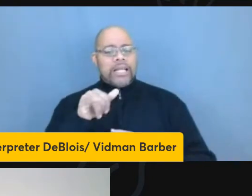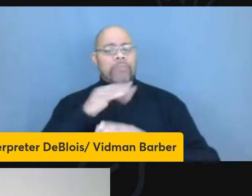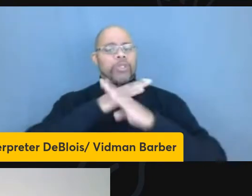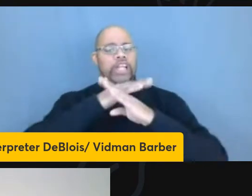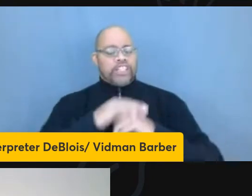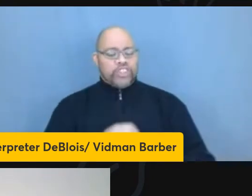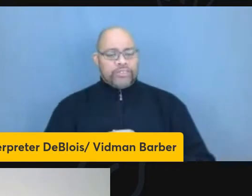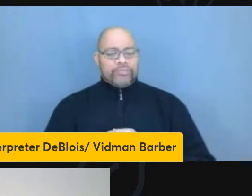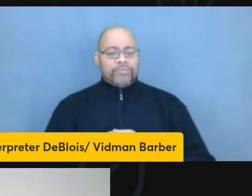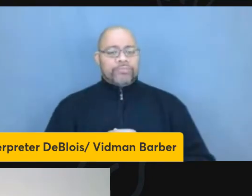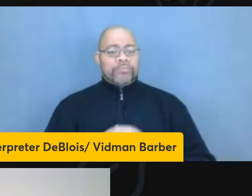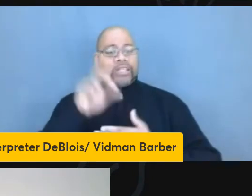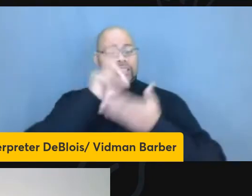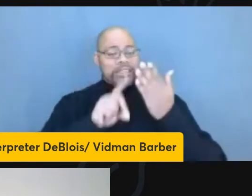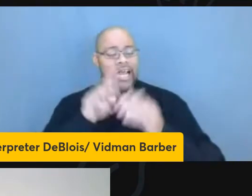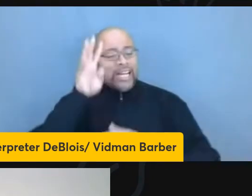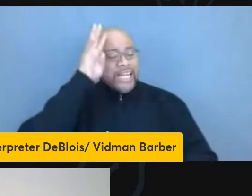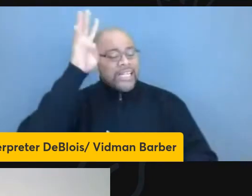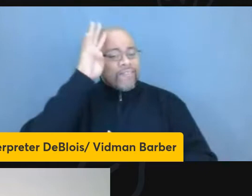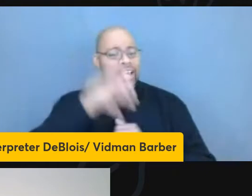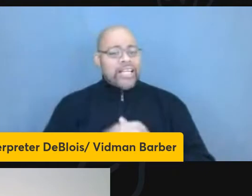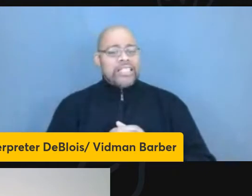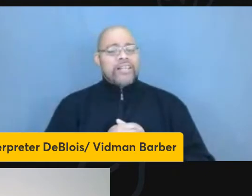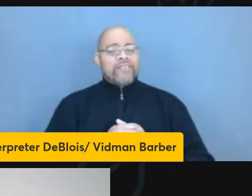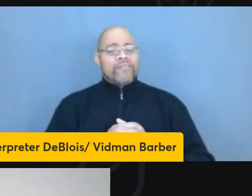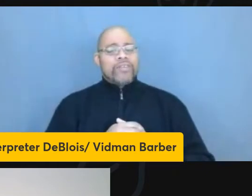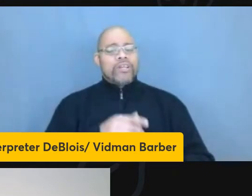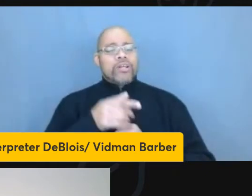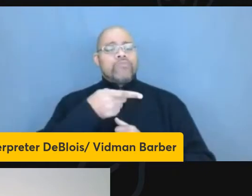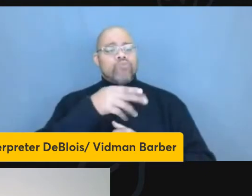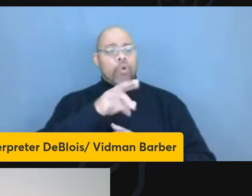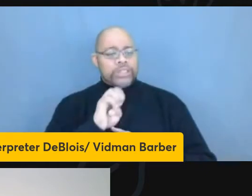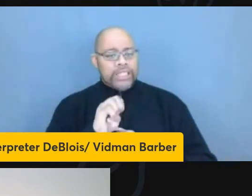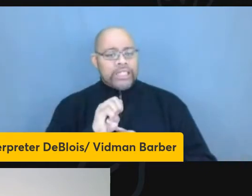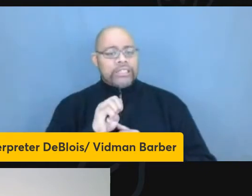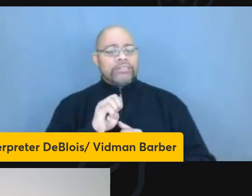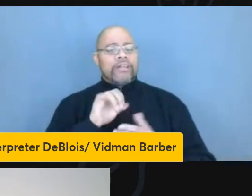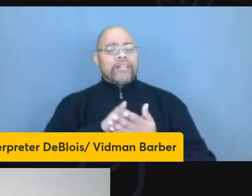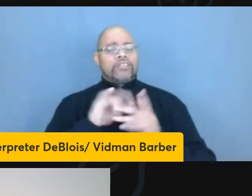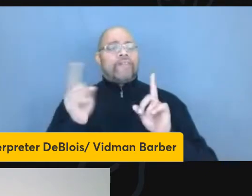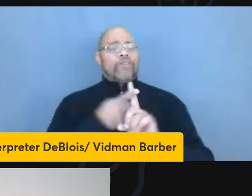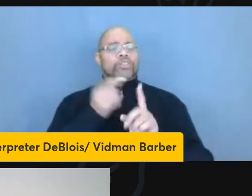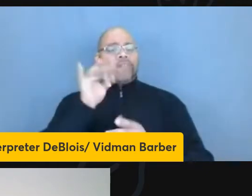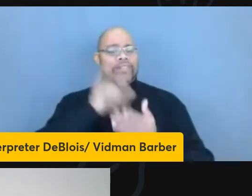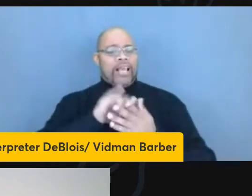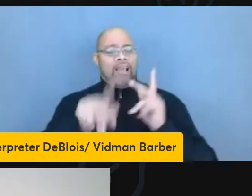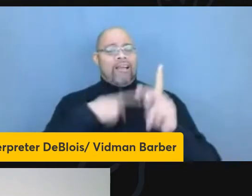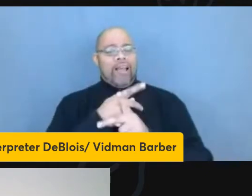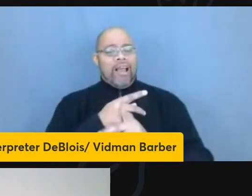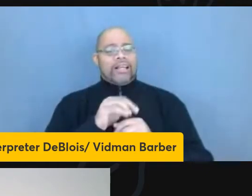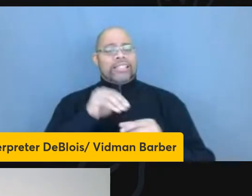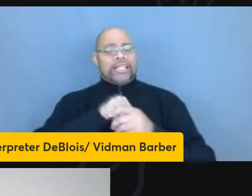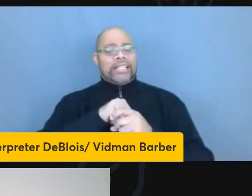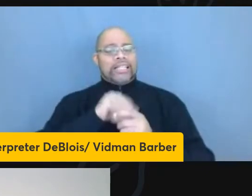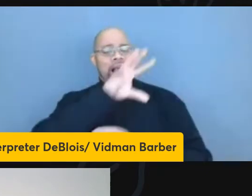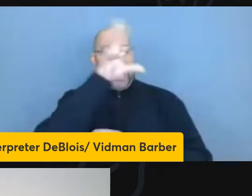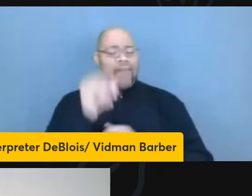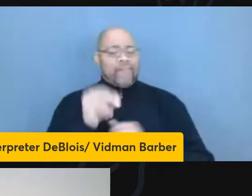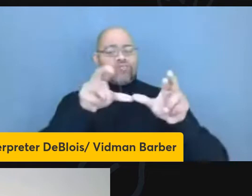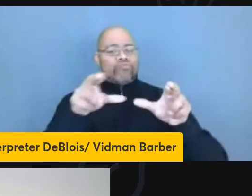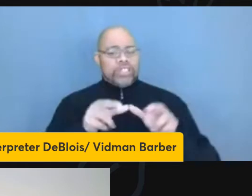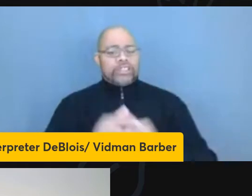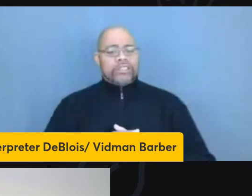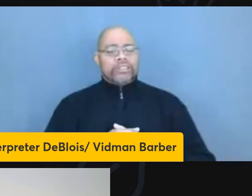They designed an innovative custom protein assay, which was the first of it is In the African region, she and her team also